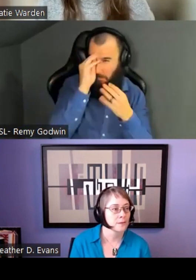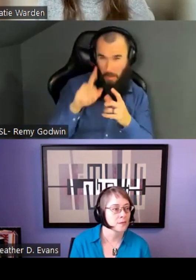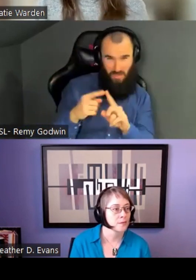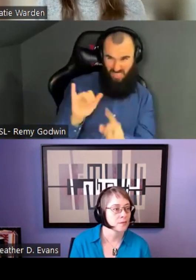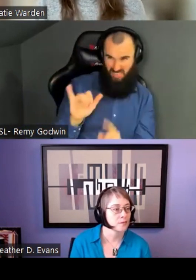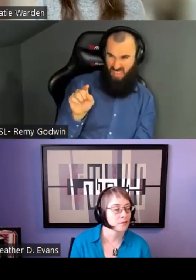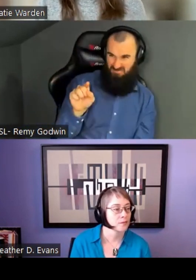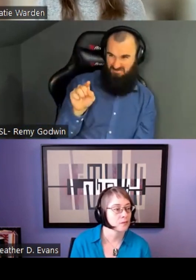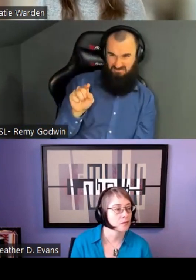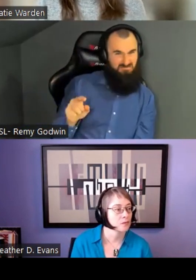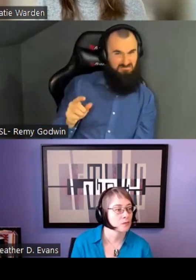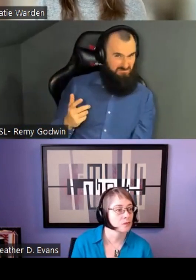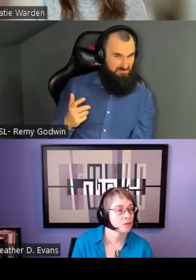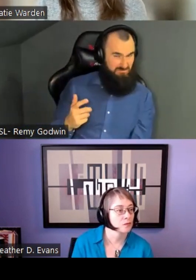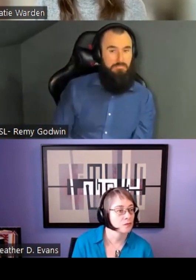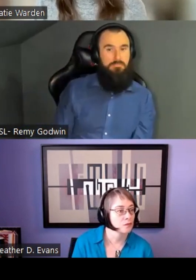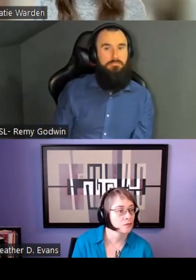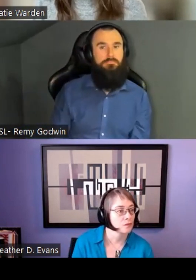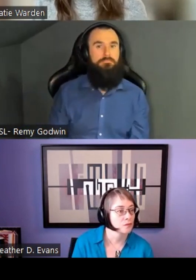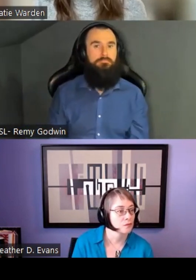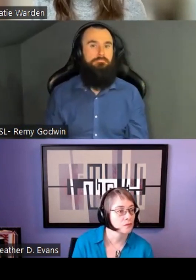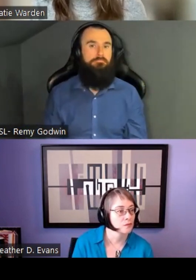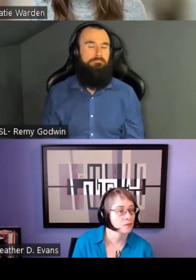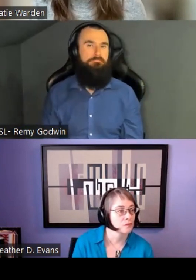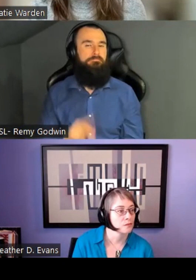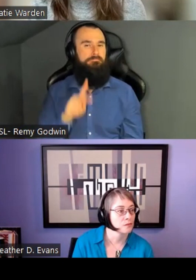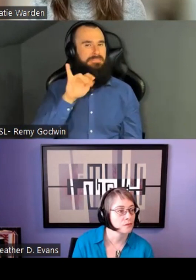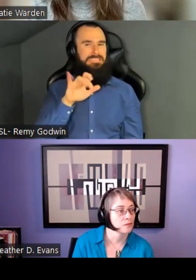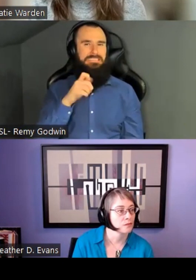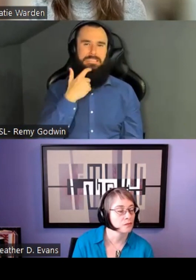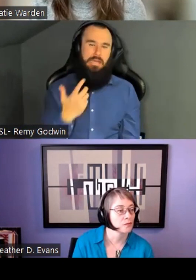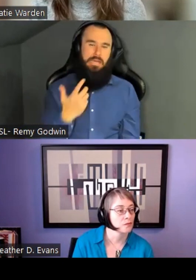As opposed to sending a paper a copy